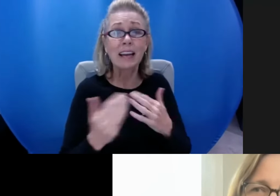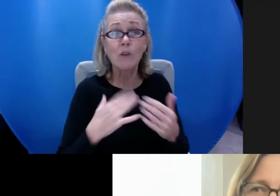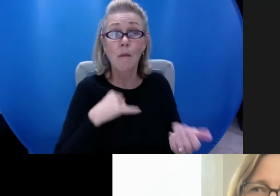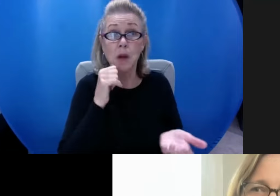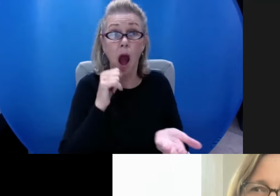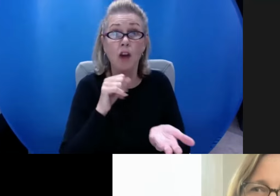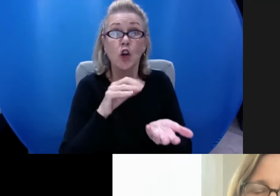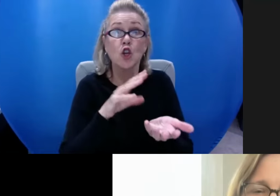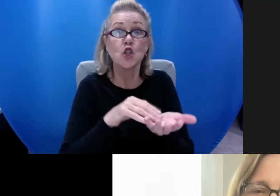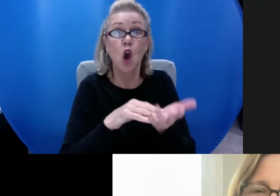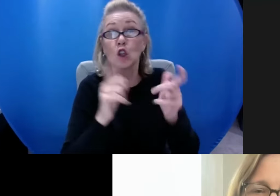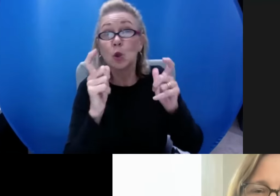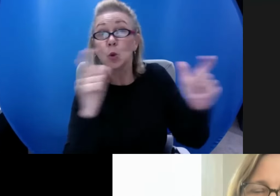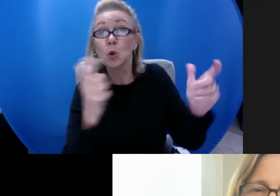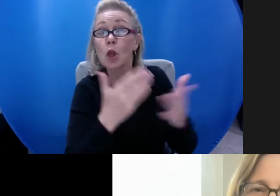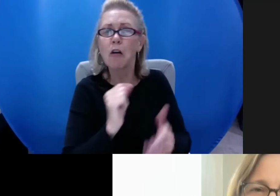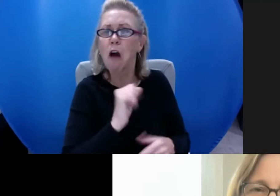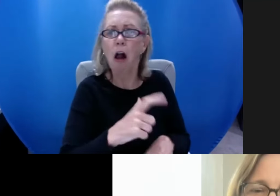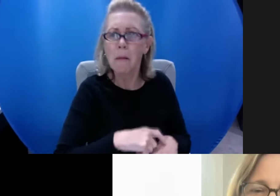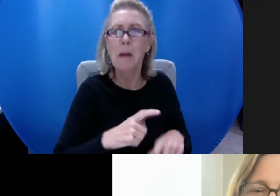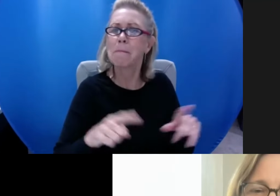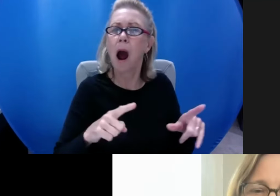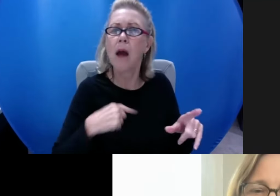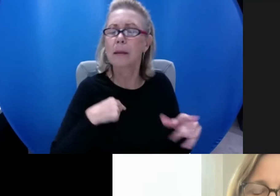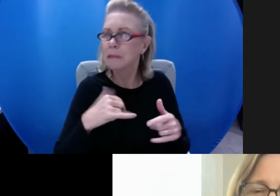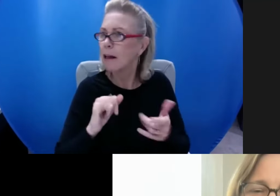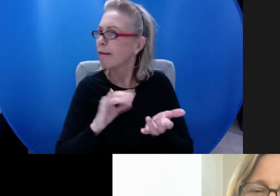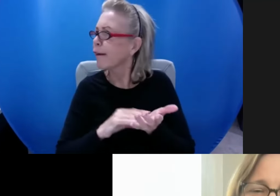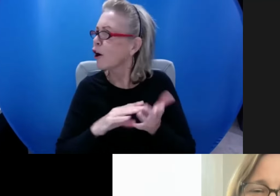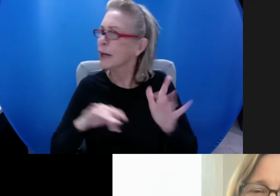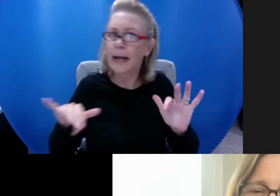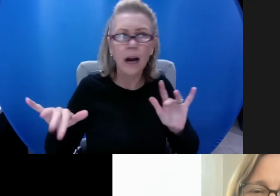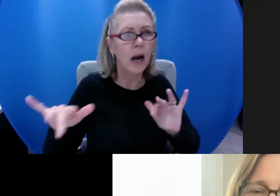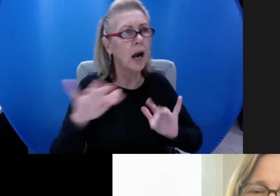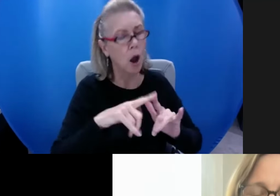things that are going to really affect my writing on the day-to-day process, so I really appreciate